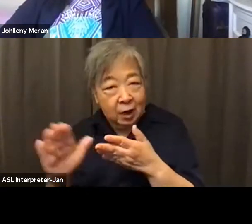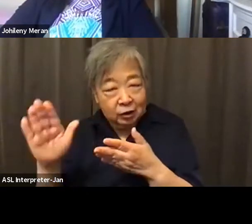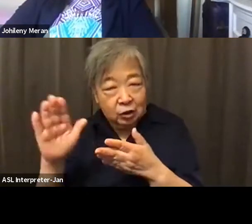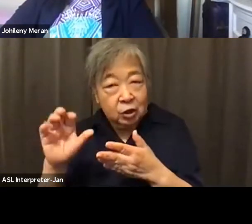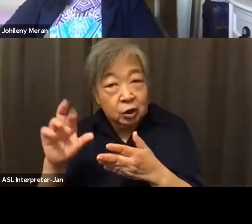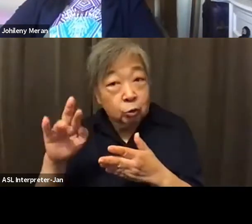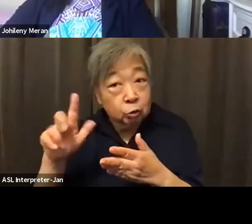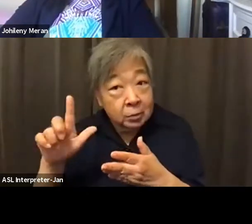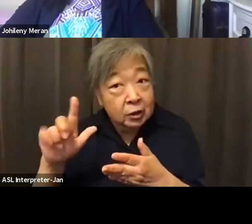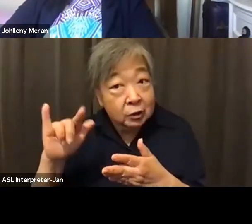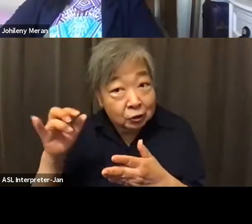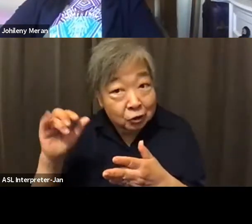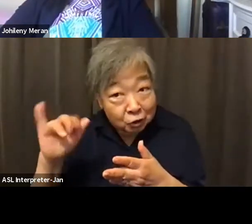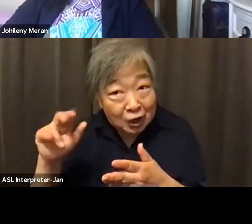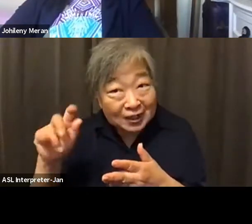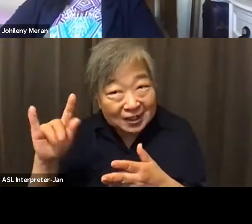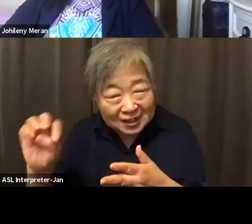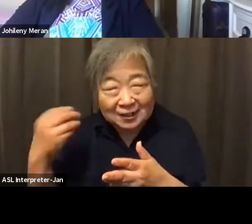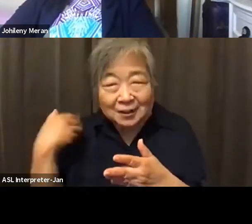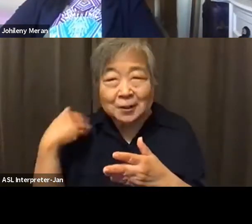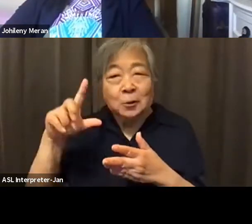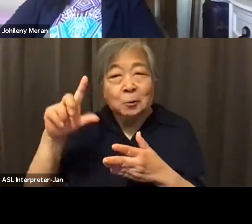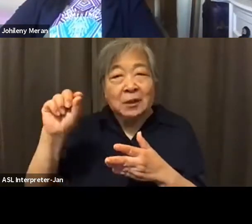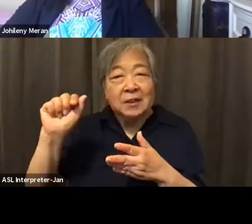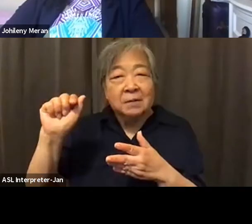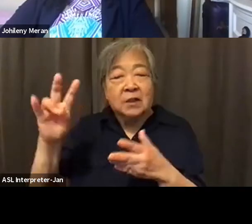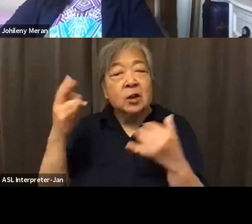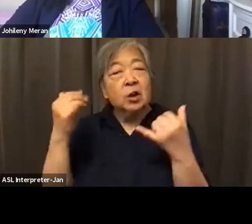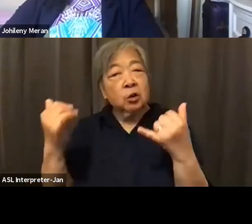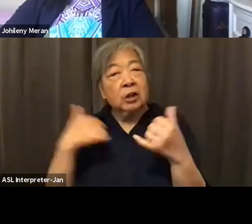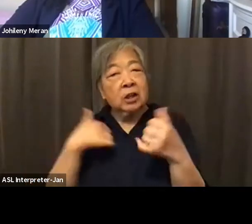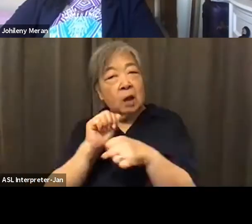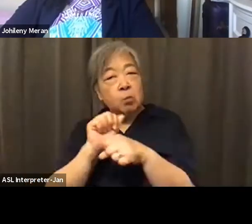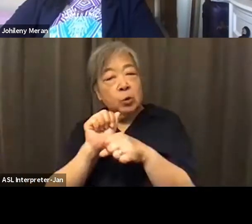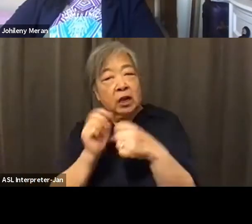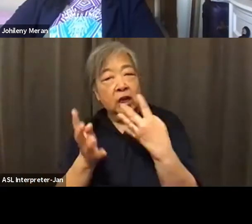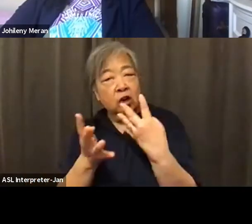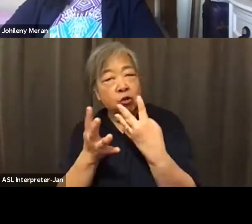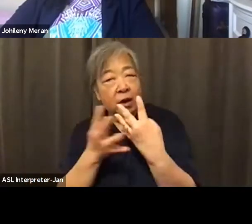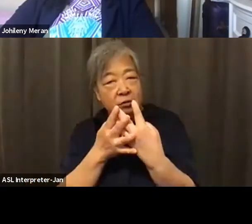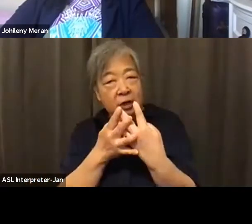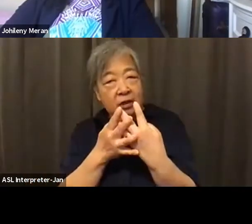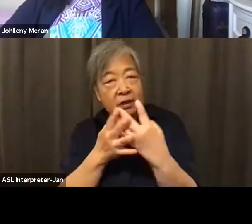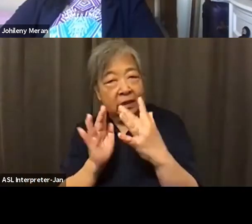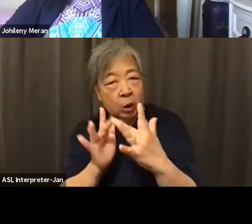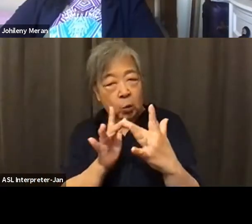in 2017 and currently I'm working at Incarceration Nations Network, which is a global think tank.